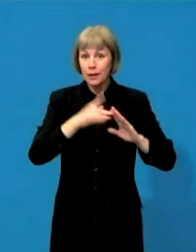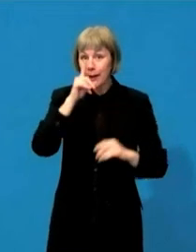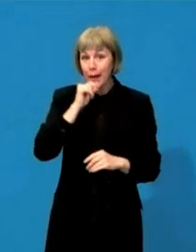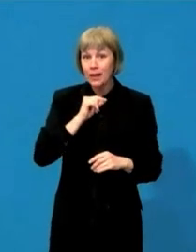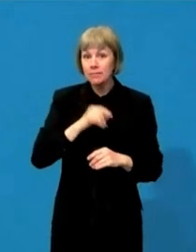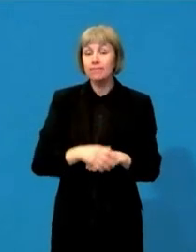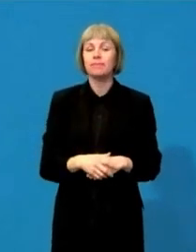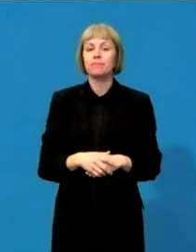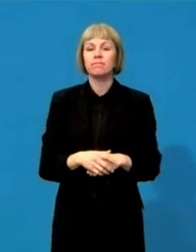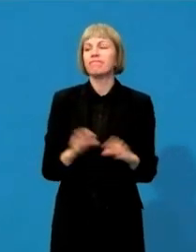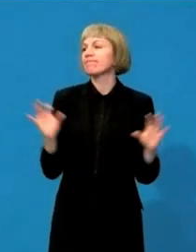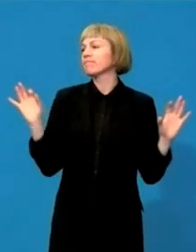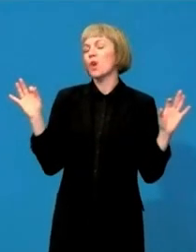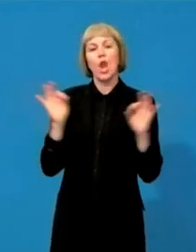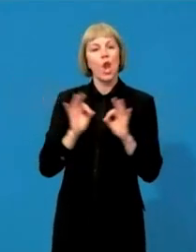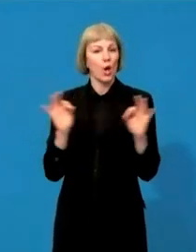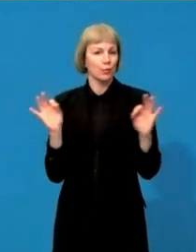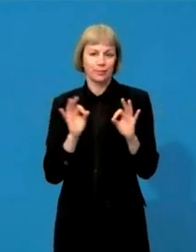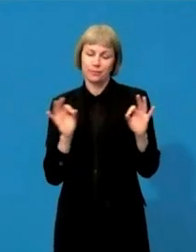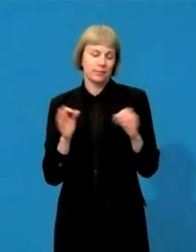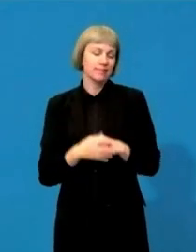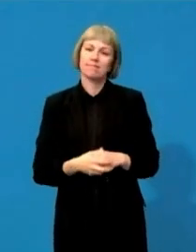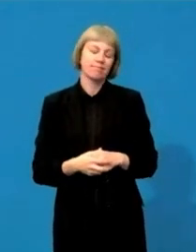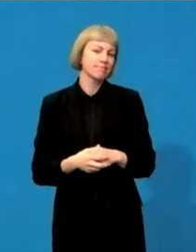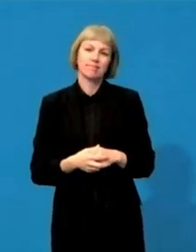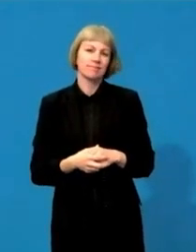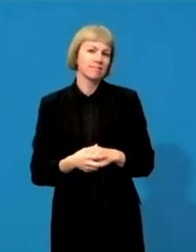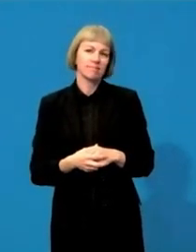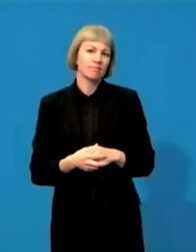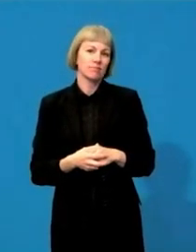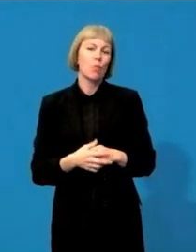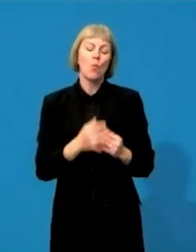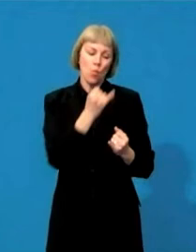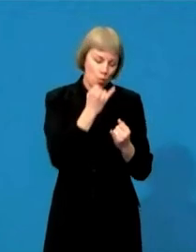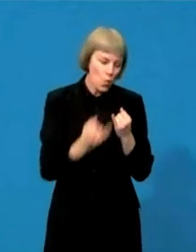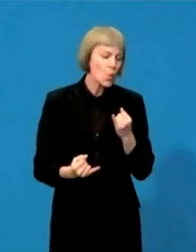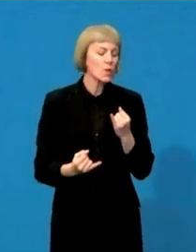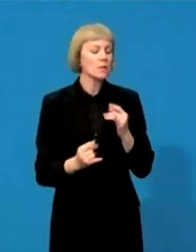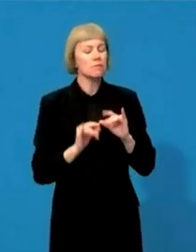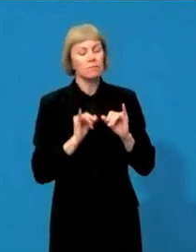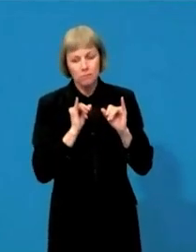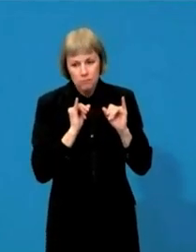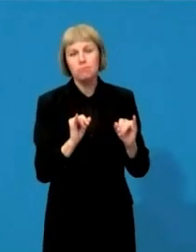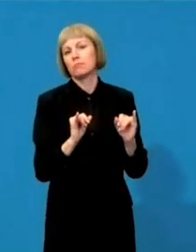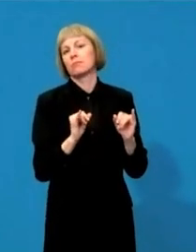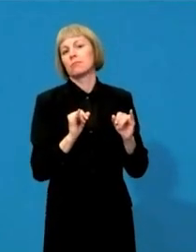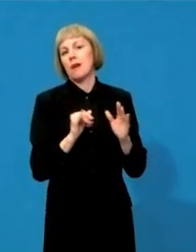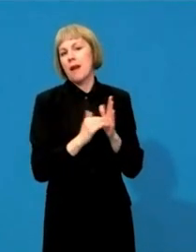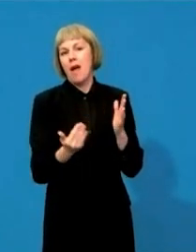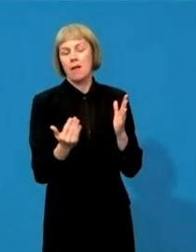I really don't. I think we are seeing even more suffering now than when it was in the old Disability